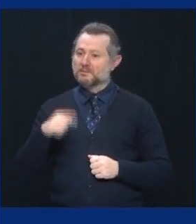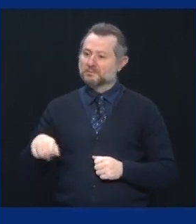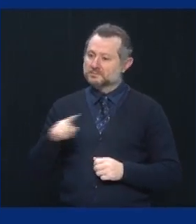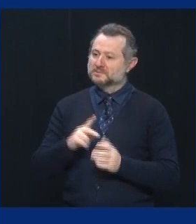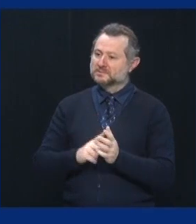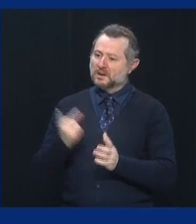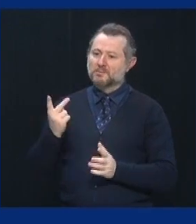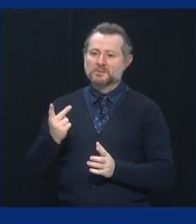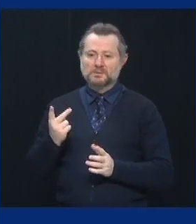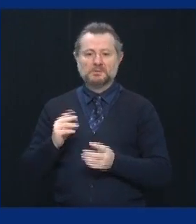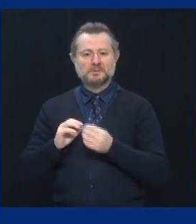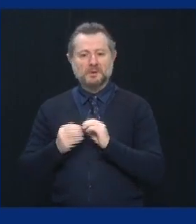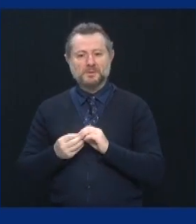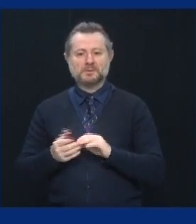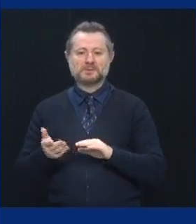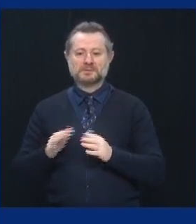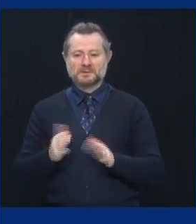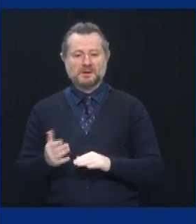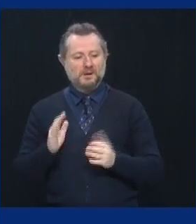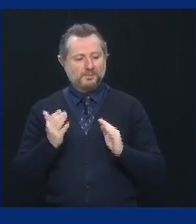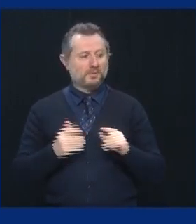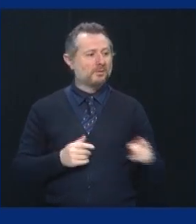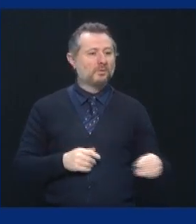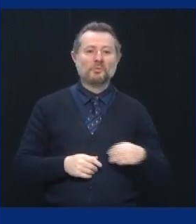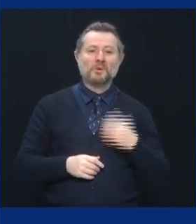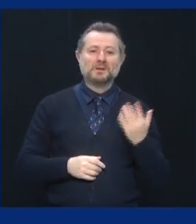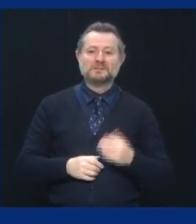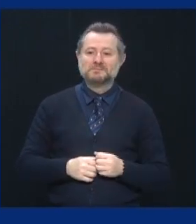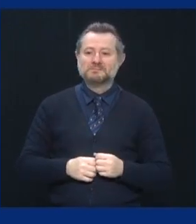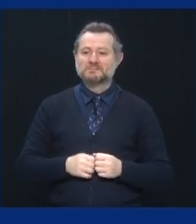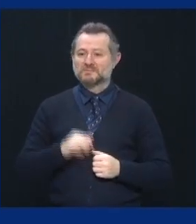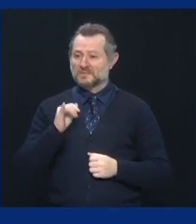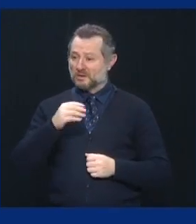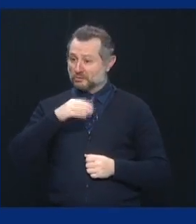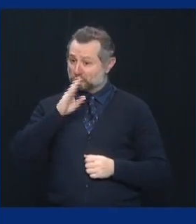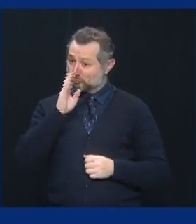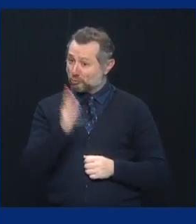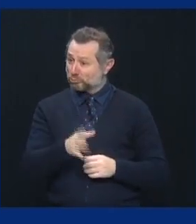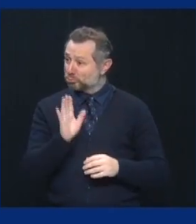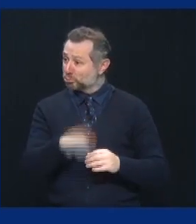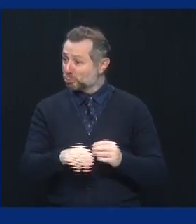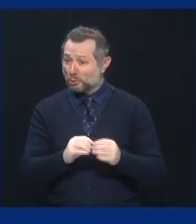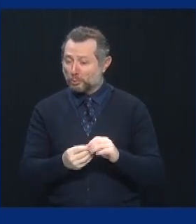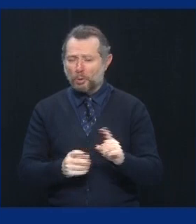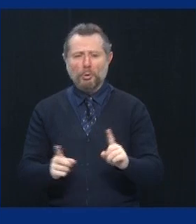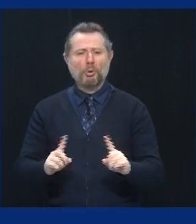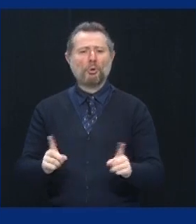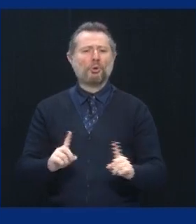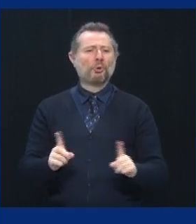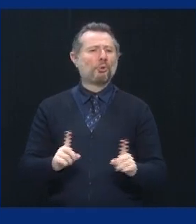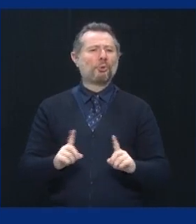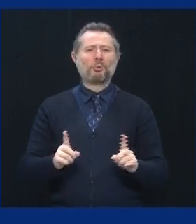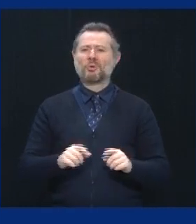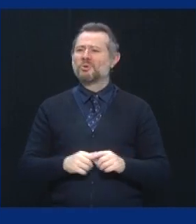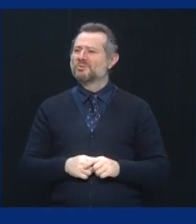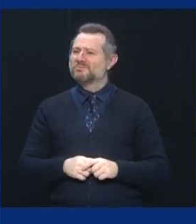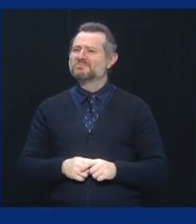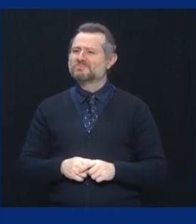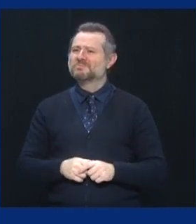AND IT IS UNDENIABLE. BLACKS DIED AT TWICE THE RATE OF WHITES FROM COVID. BLACKS DIED AT TWICE THE RATE OF